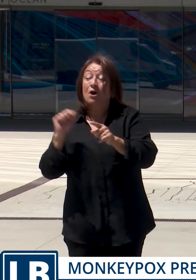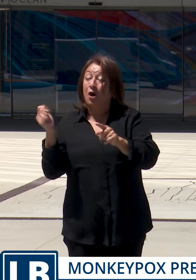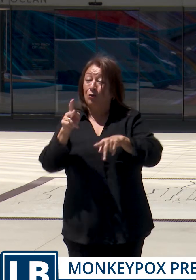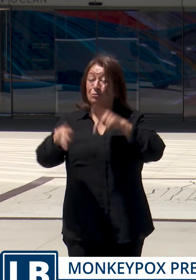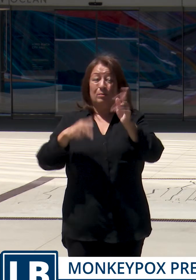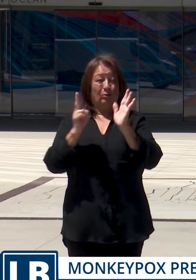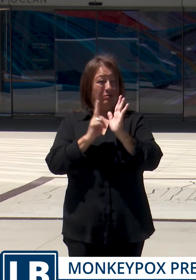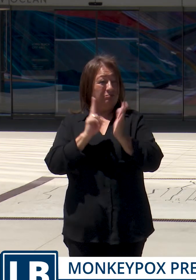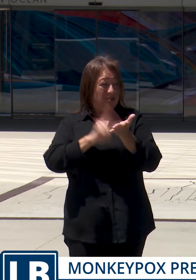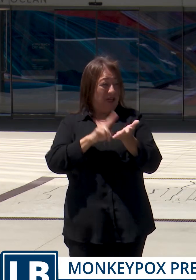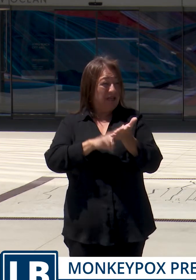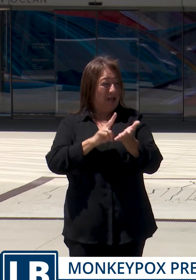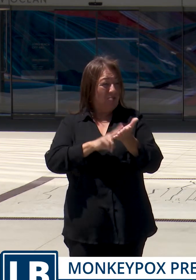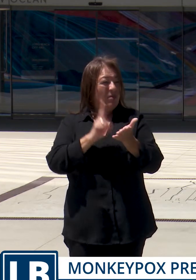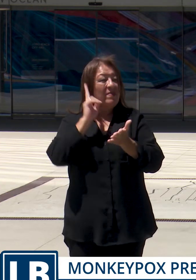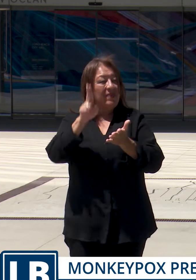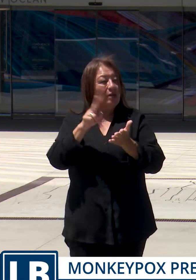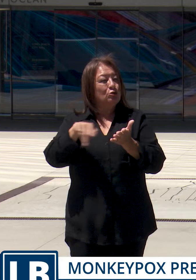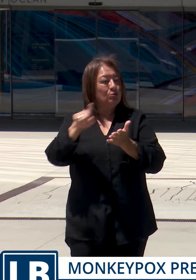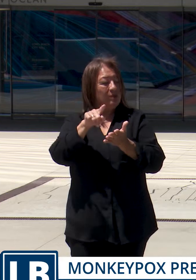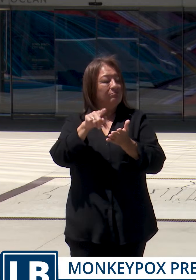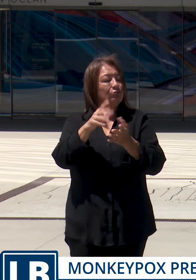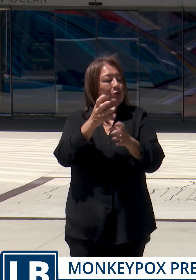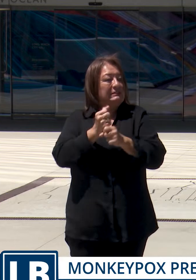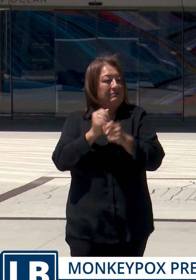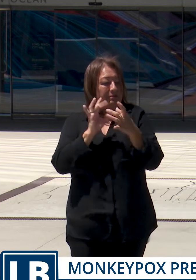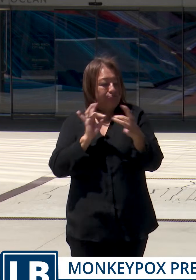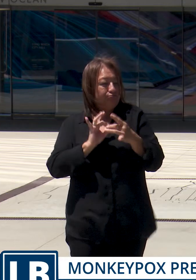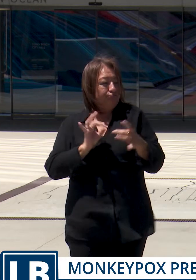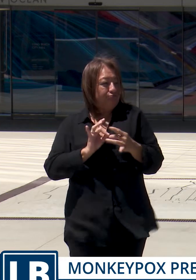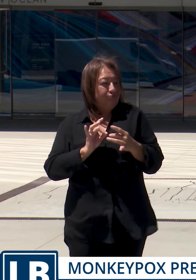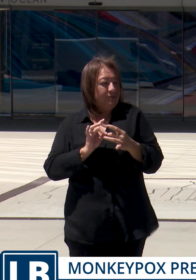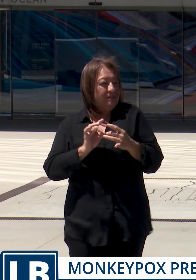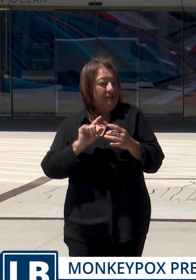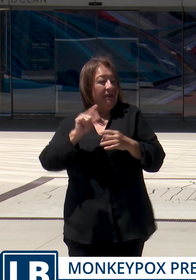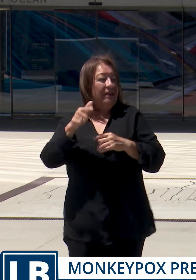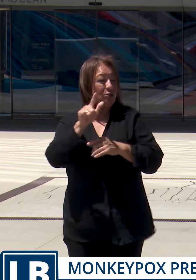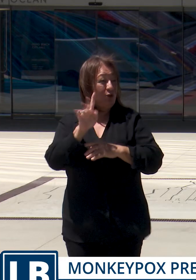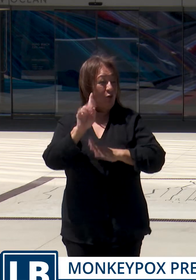will be receiving notice in the next 24 hours on us getting them signed up for for an appointment